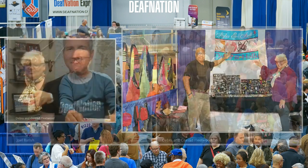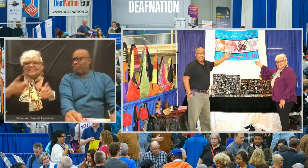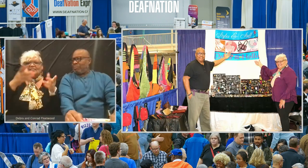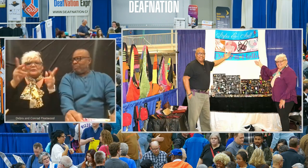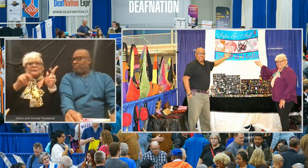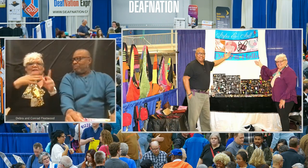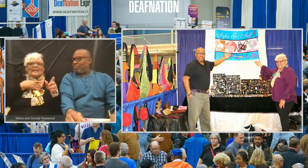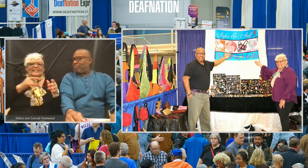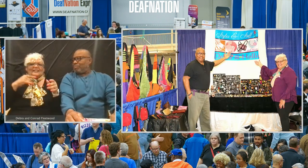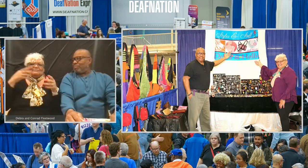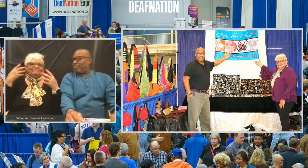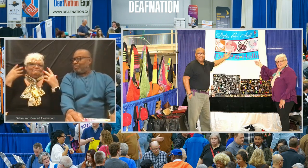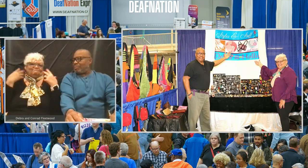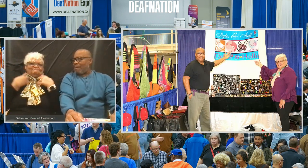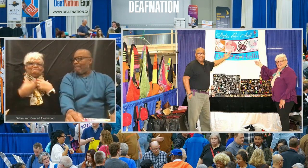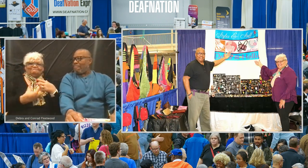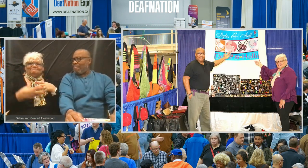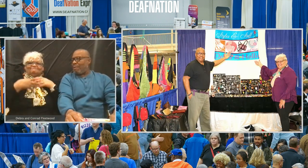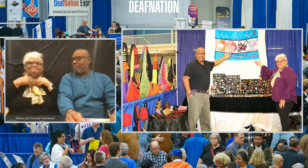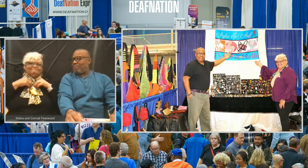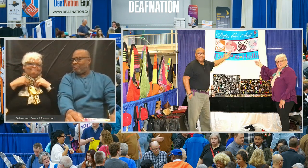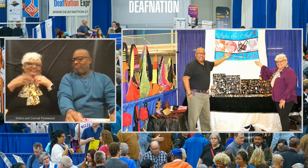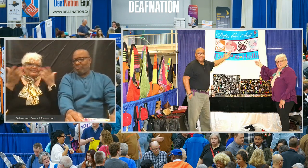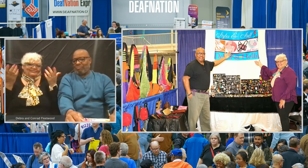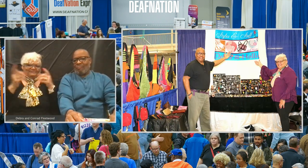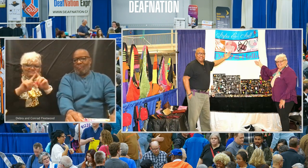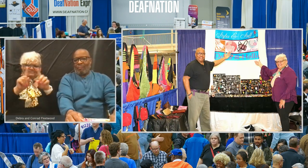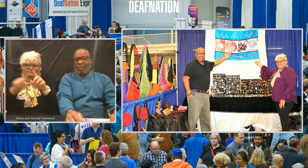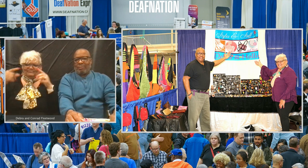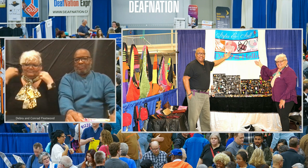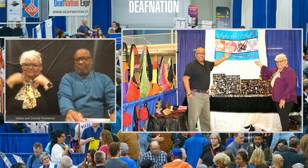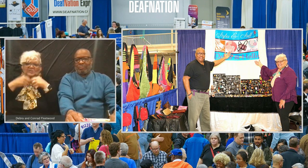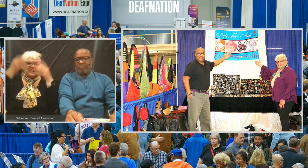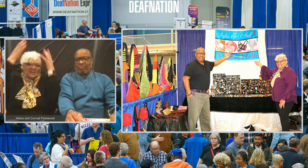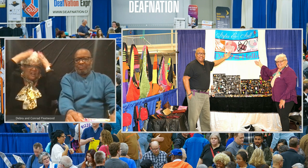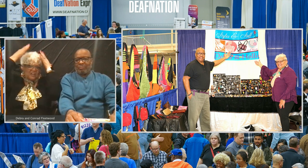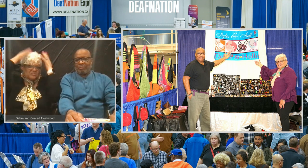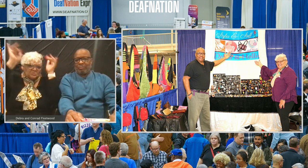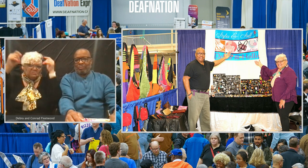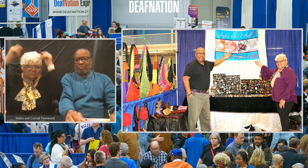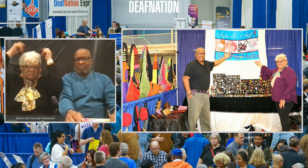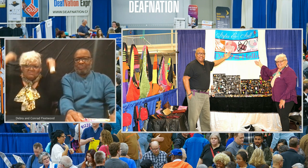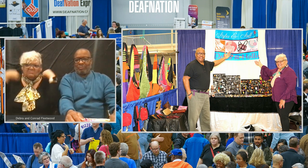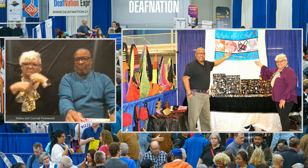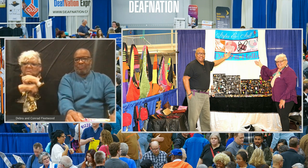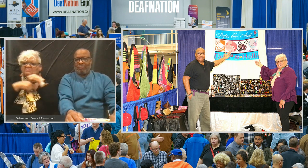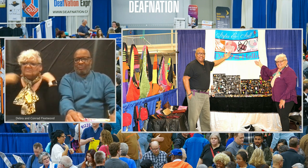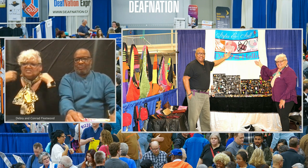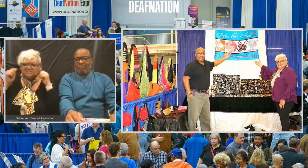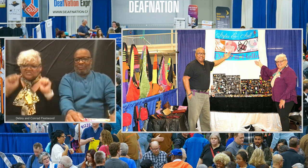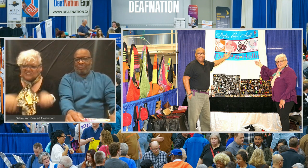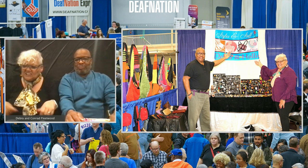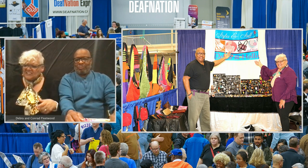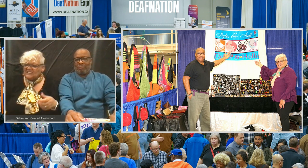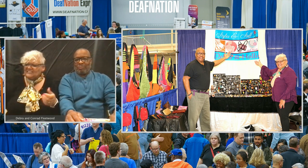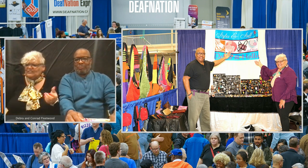People like wearing these scarves in different ways, as hats too, tying around the chin.